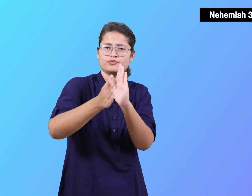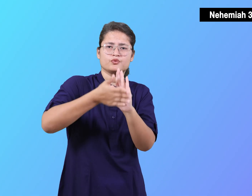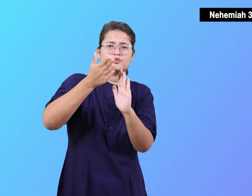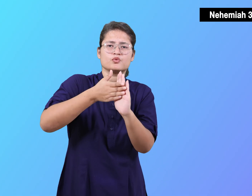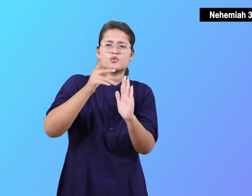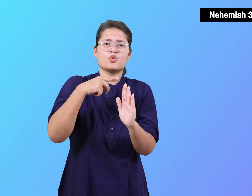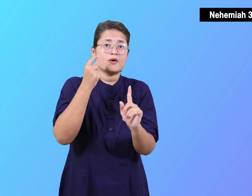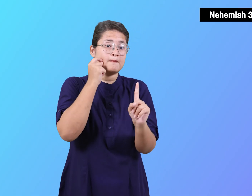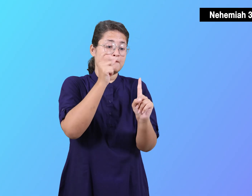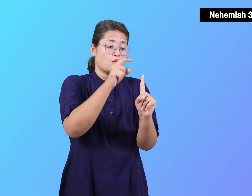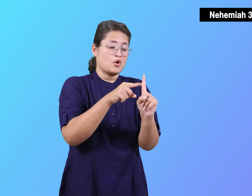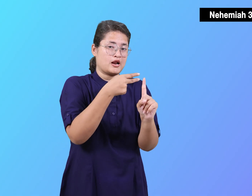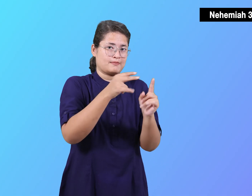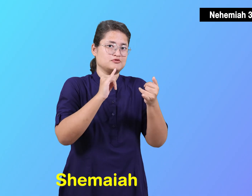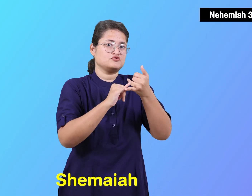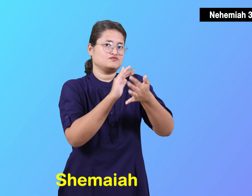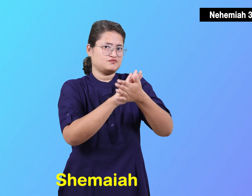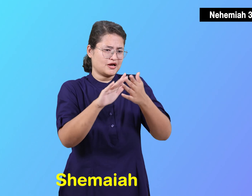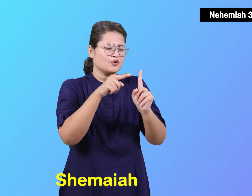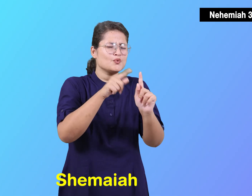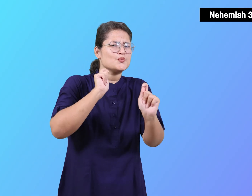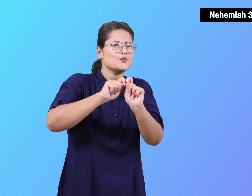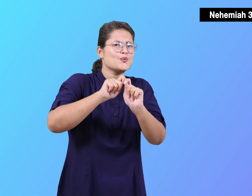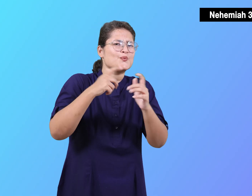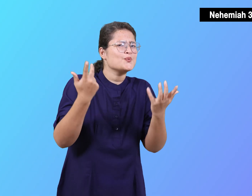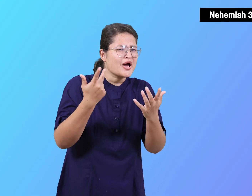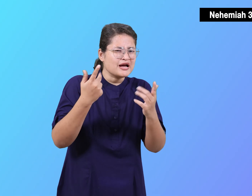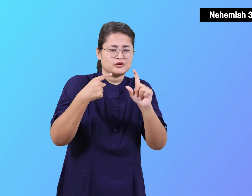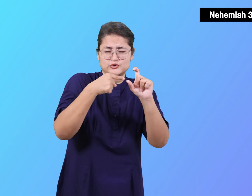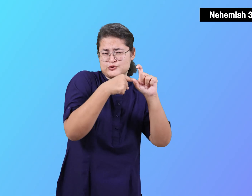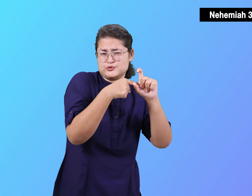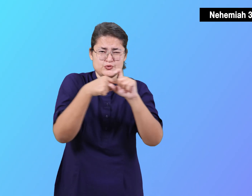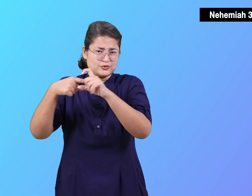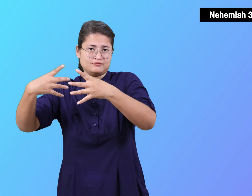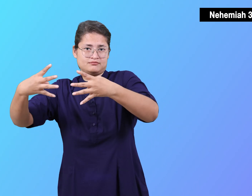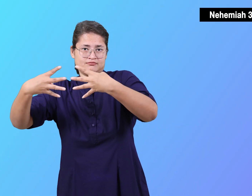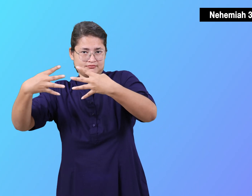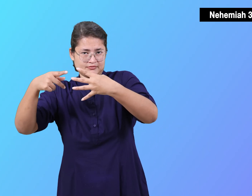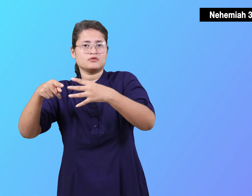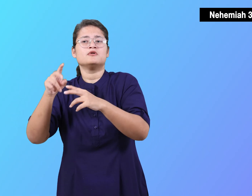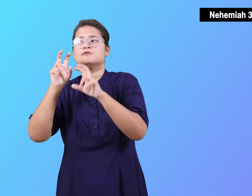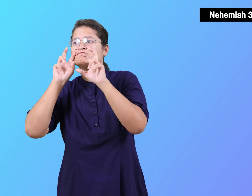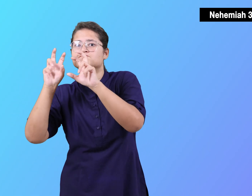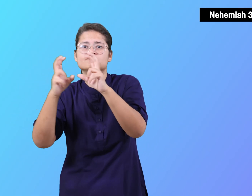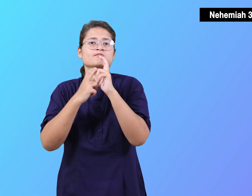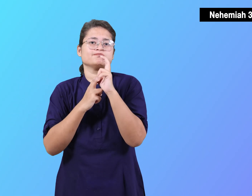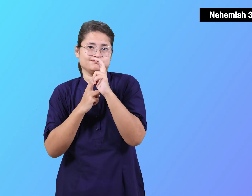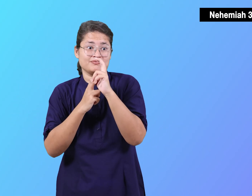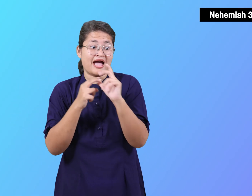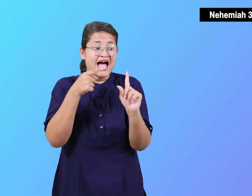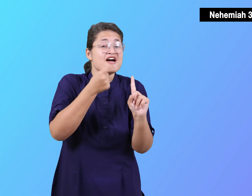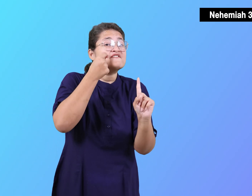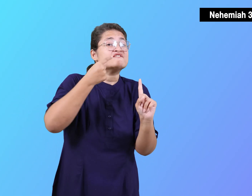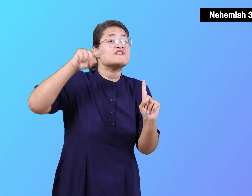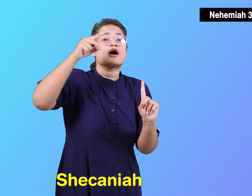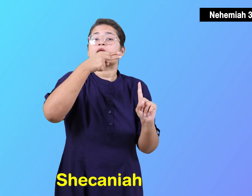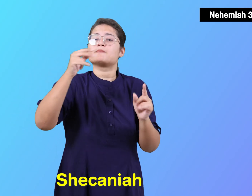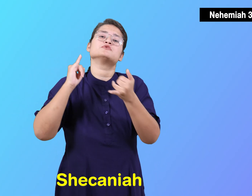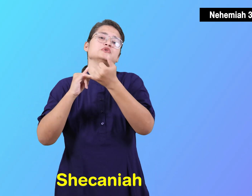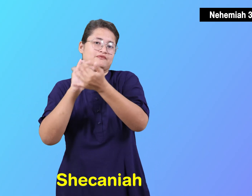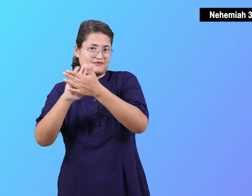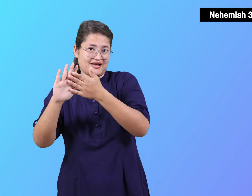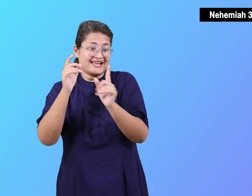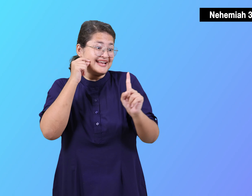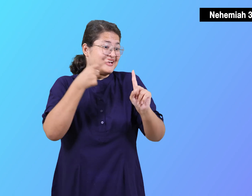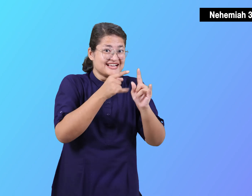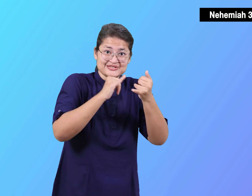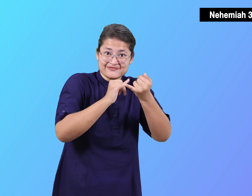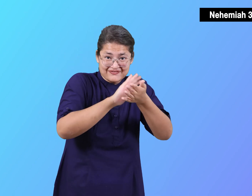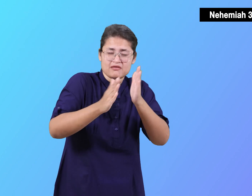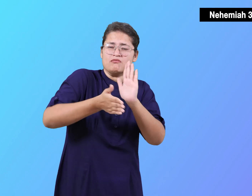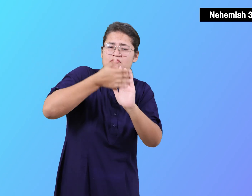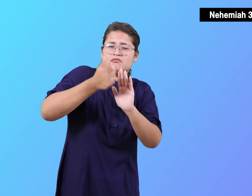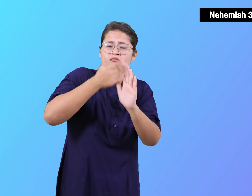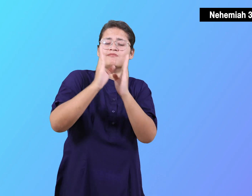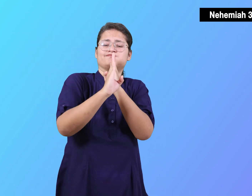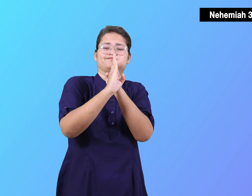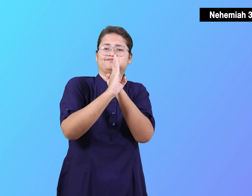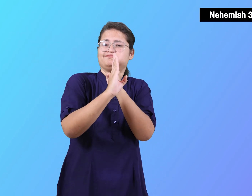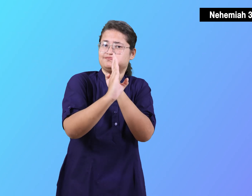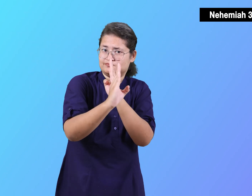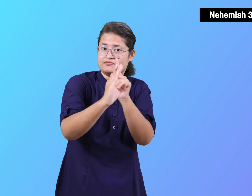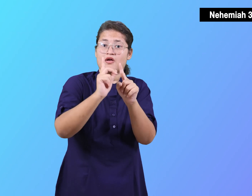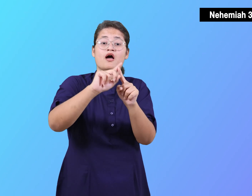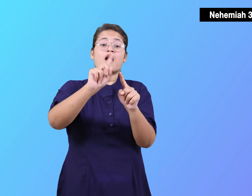Shemaiah son of Shecaniah repaired the next section. Shemaiah was the guard of the East Gate.